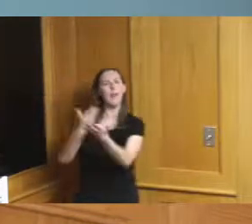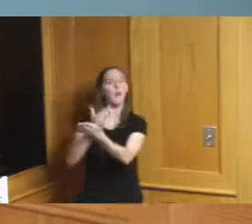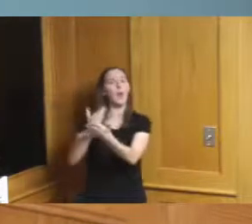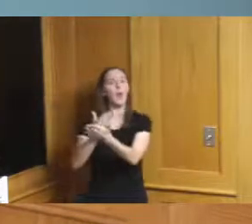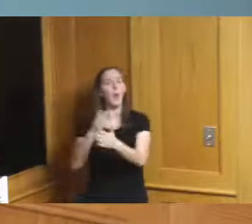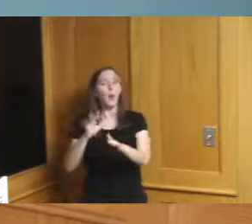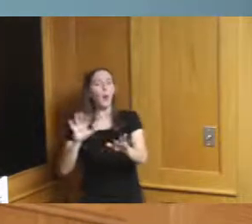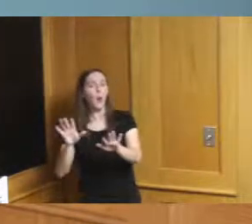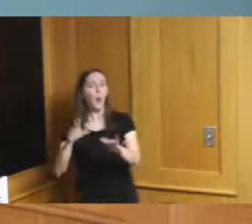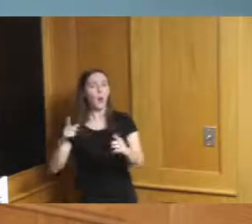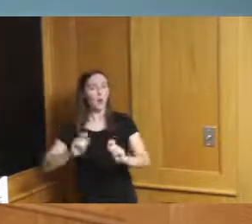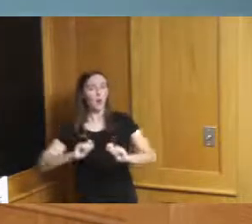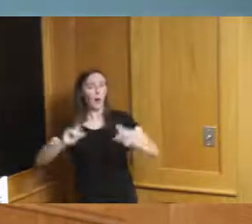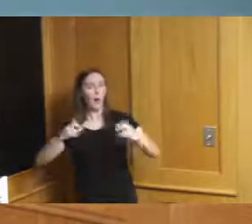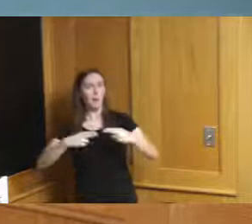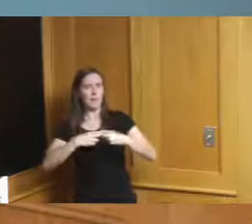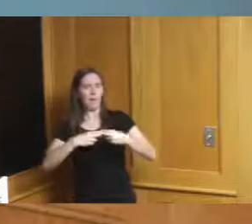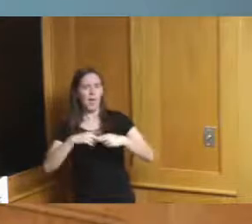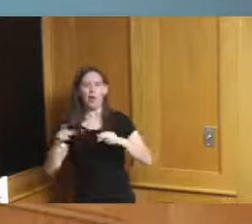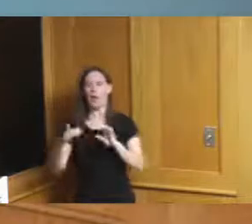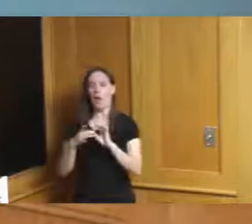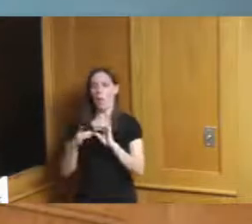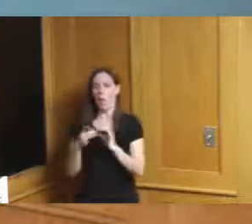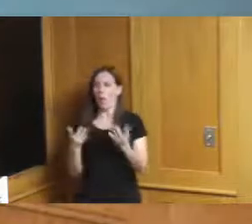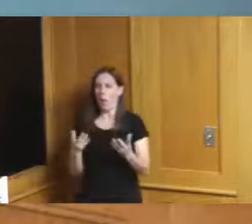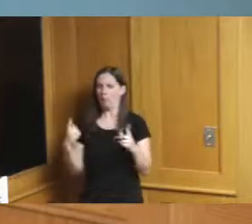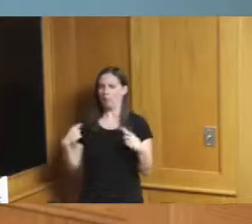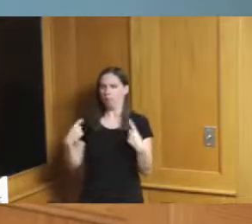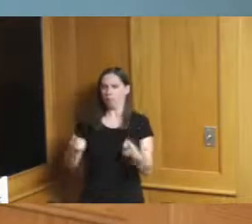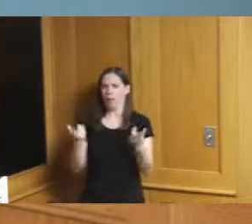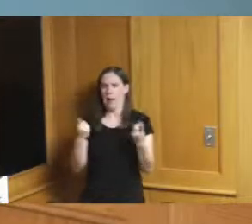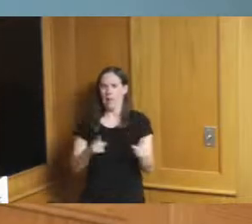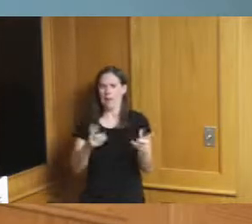slide up and then he said well we've been we've been doing it for three to four years so is this